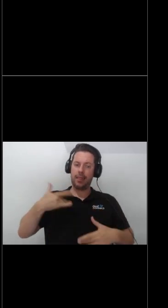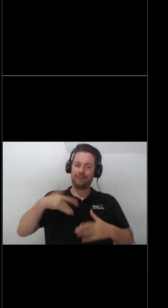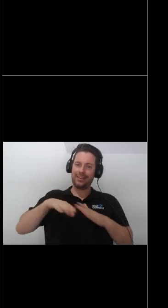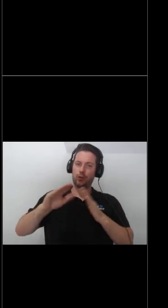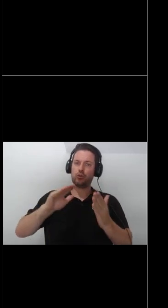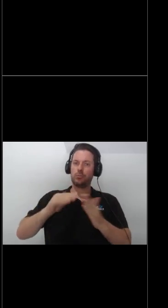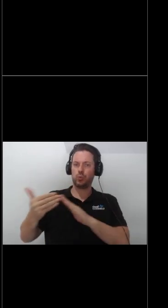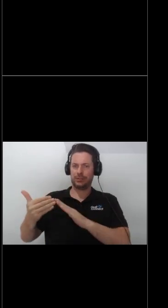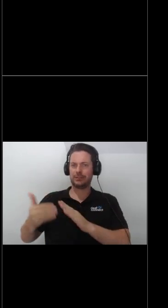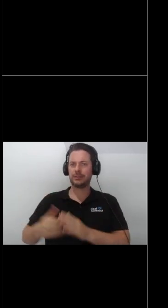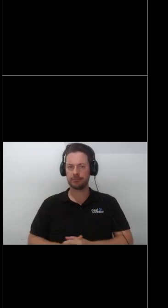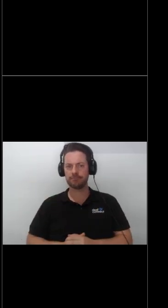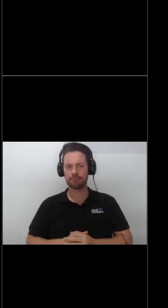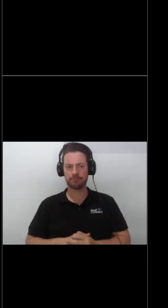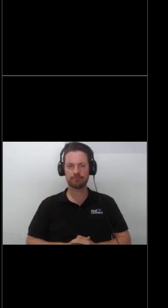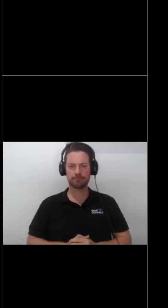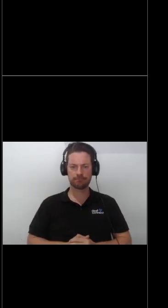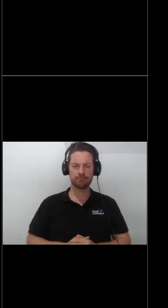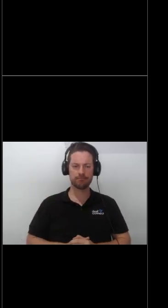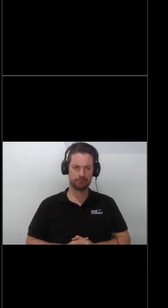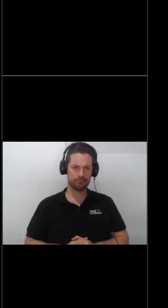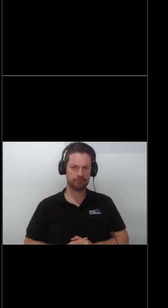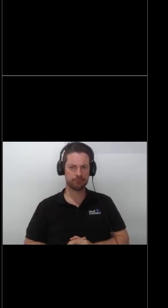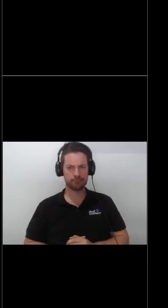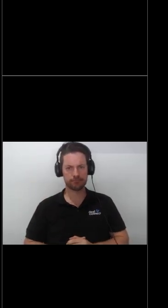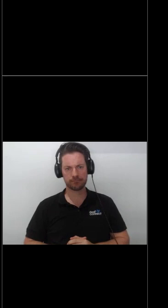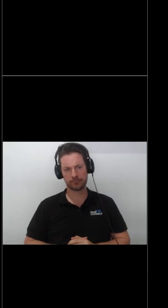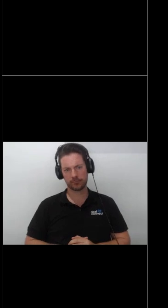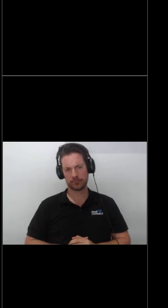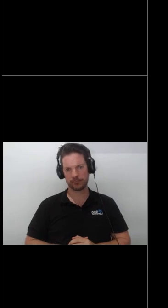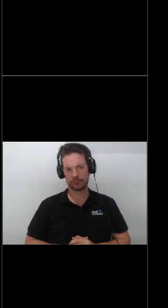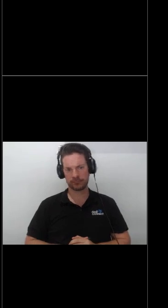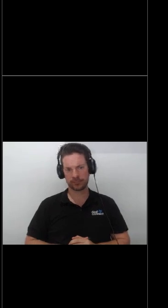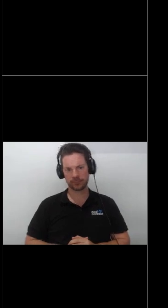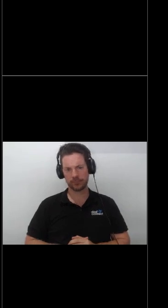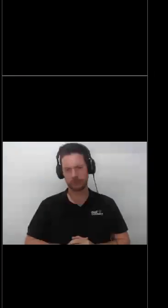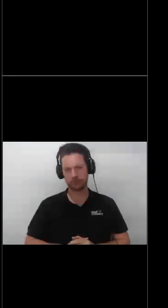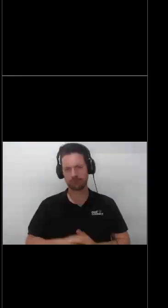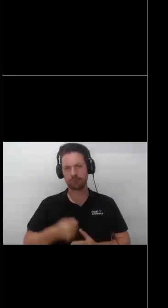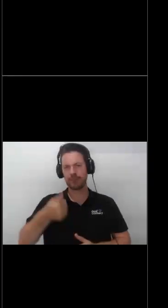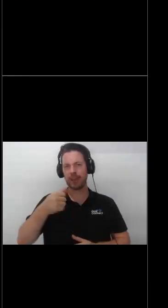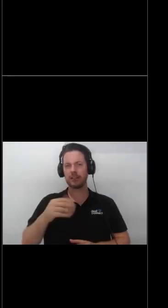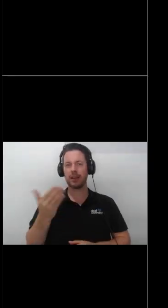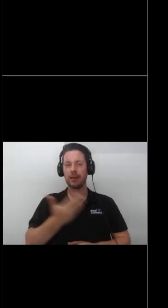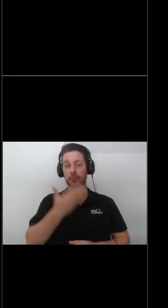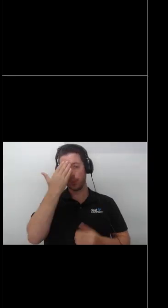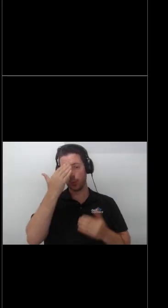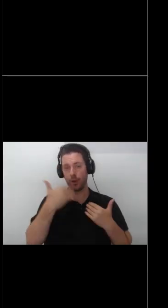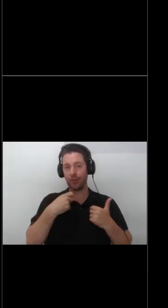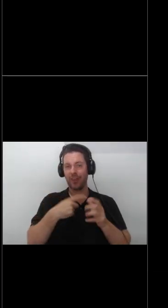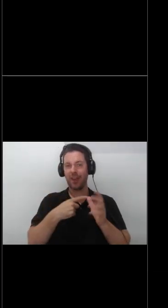Now, moving on to the next slide. The Mental Health Act also contains a number of principles